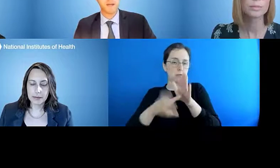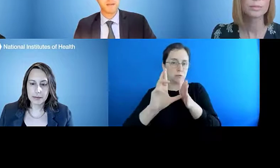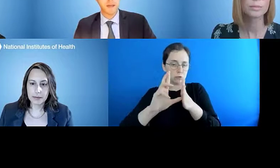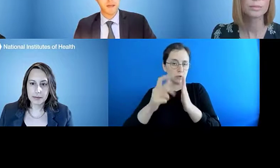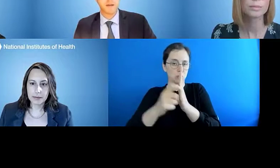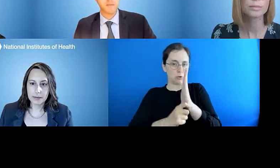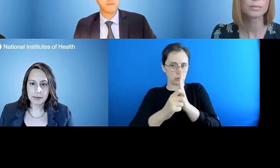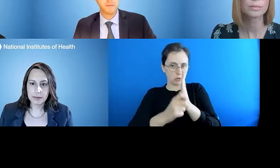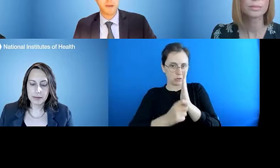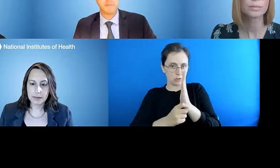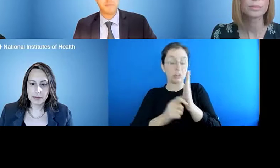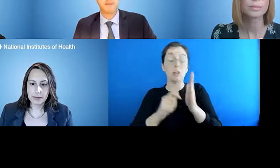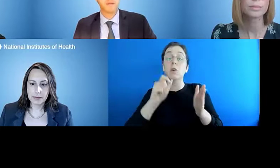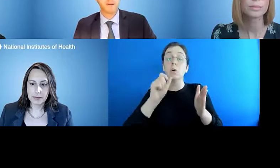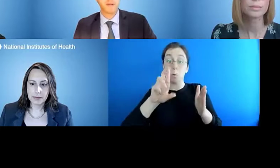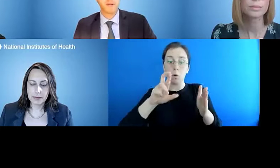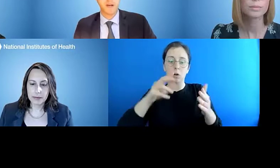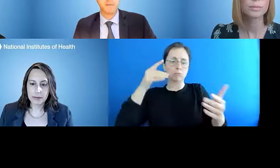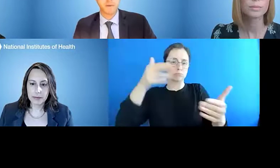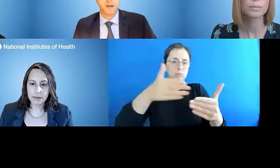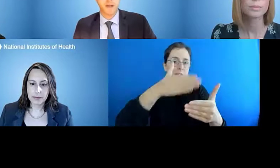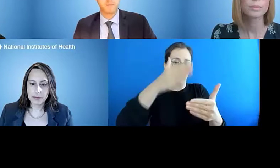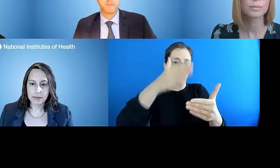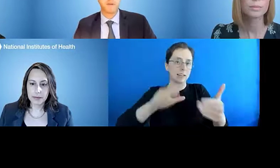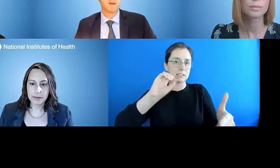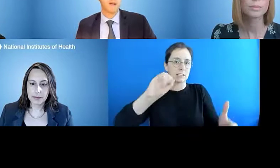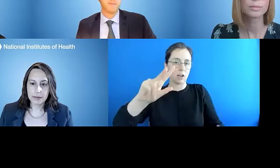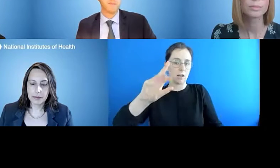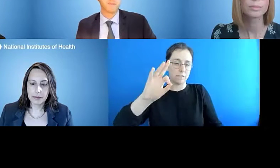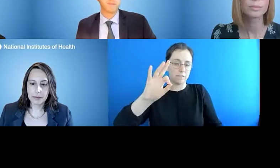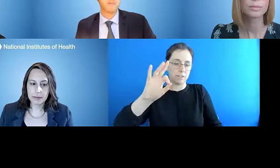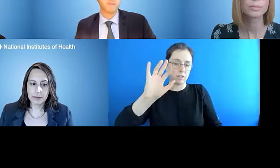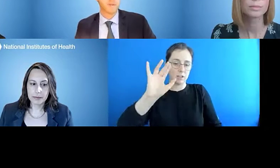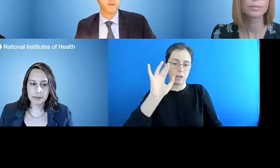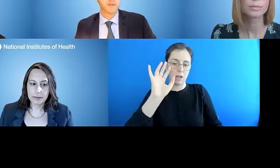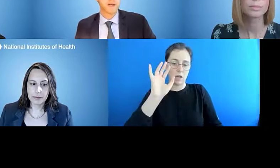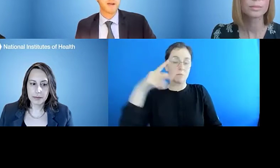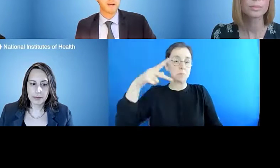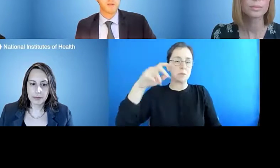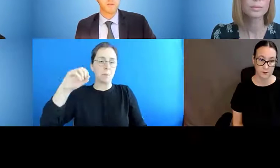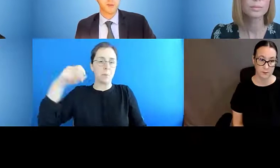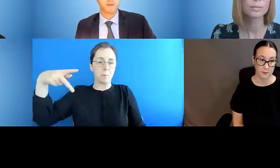by the end of the period of performance of the award.